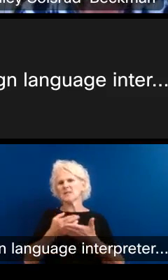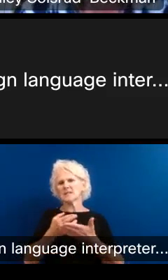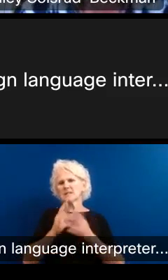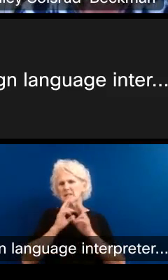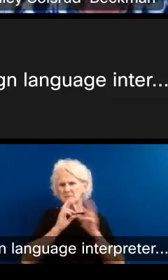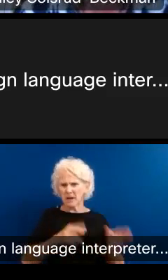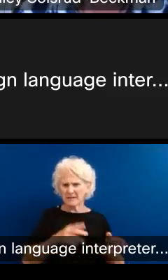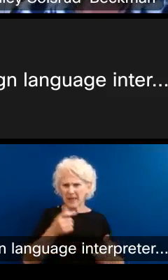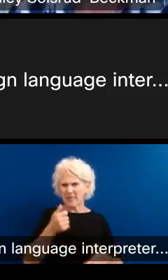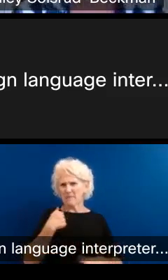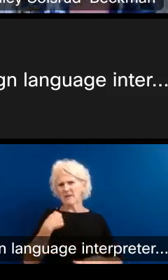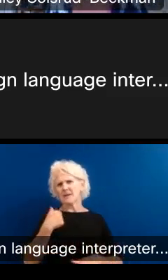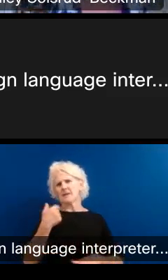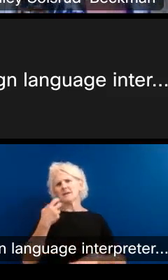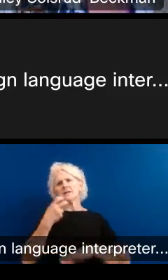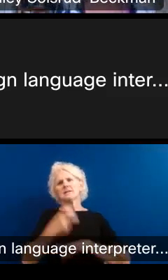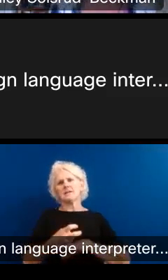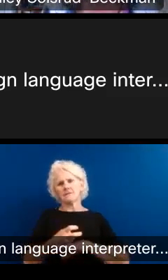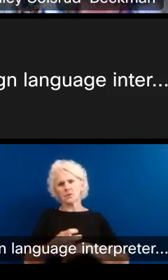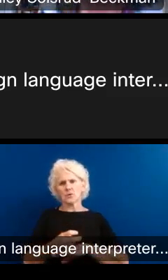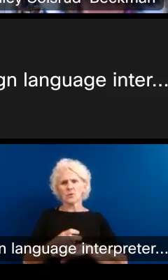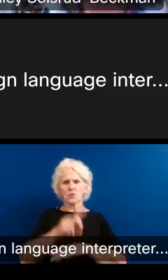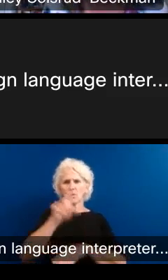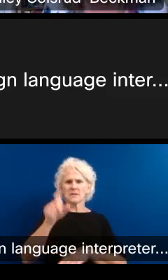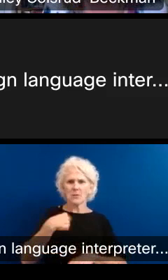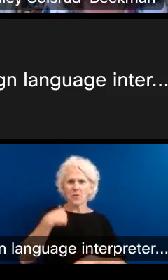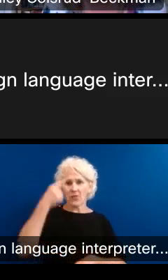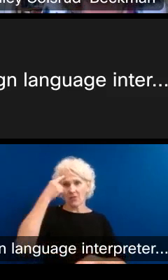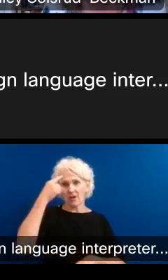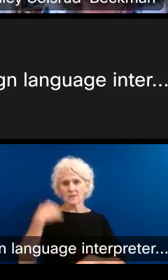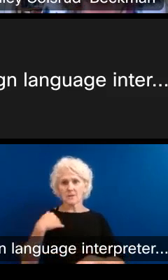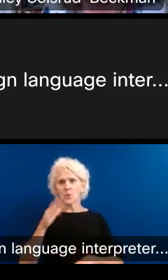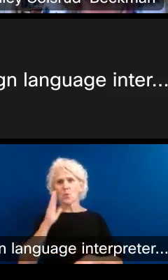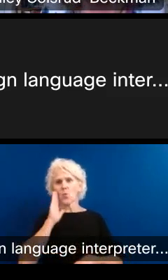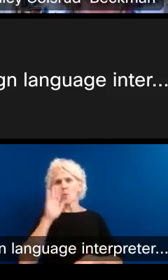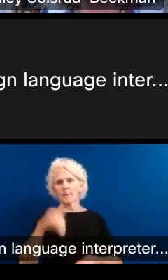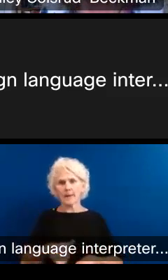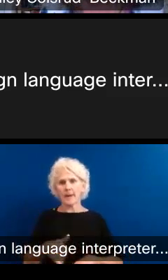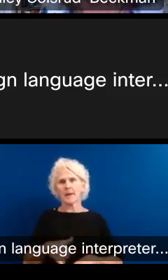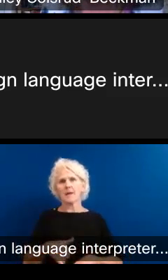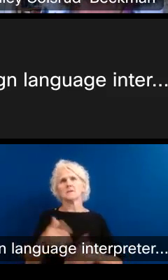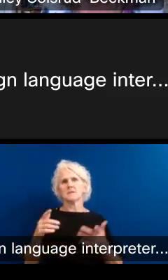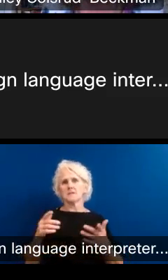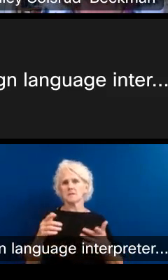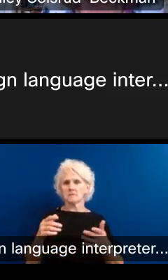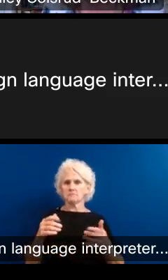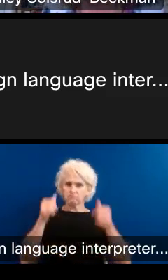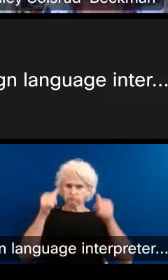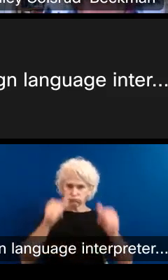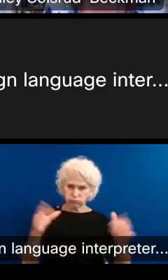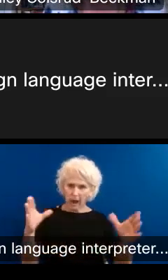tricky than than we had initially thought. So, we will be put it, posting a consolidation of all of